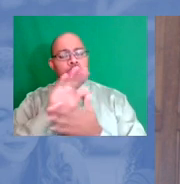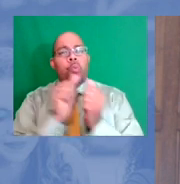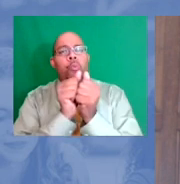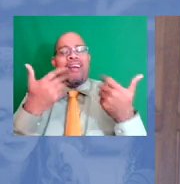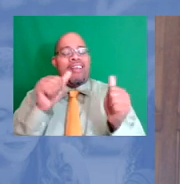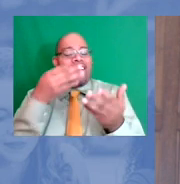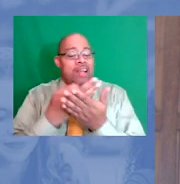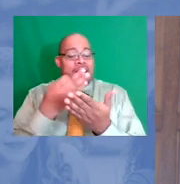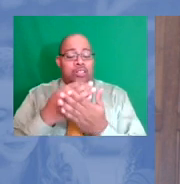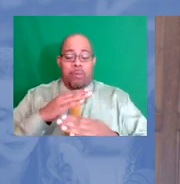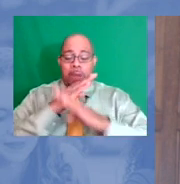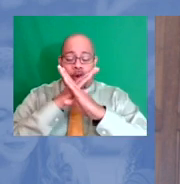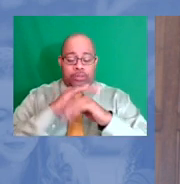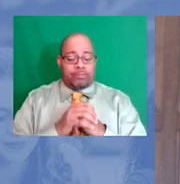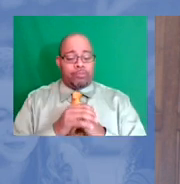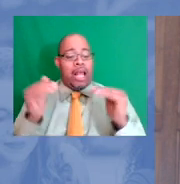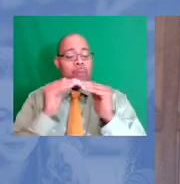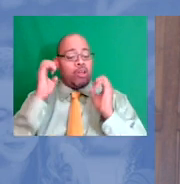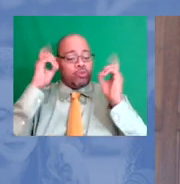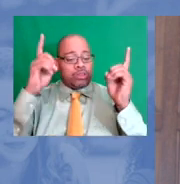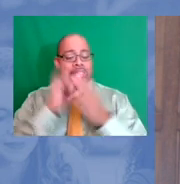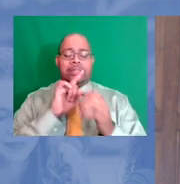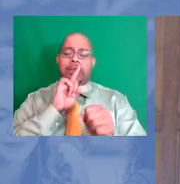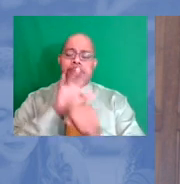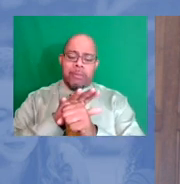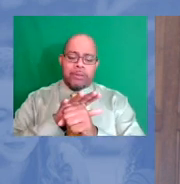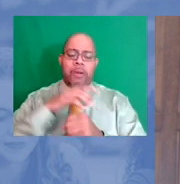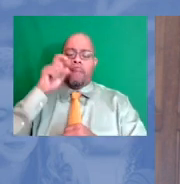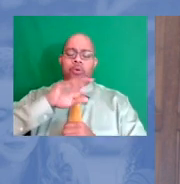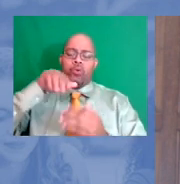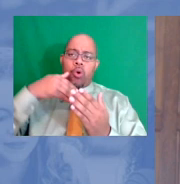EQUITABLE EDUCATION IS A COMMITMENT. WE MUST ALL MAKE OUR STUDENTS SUCCESSFUL FROM